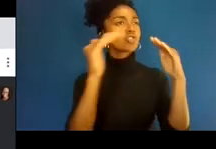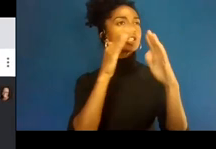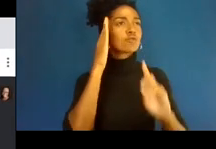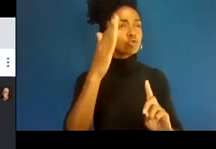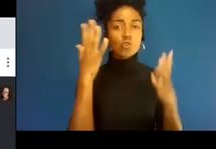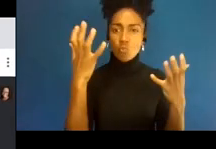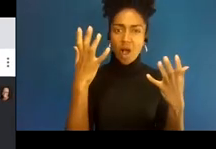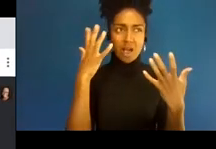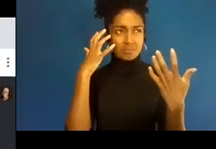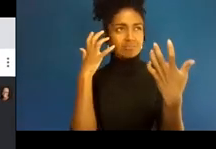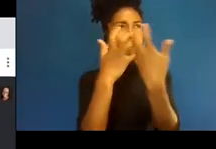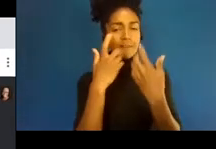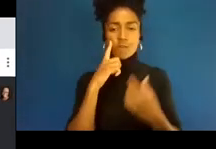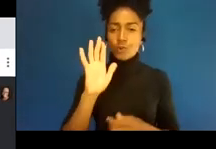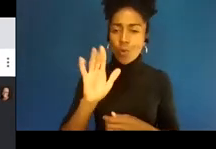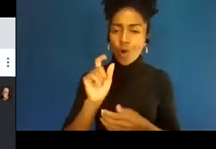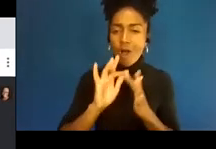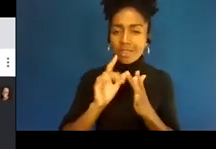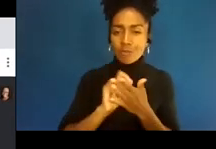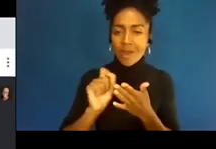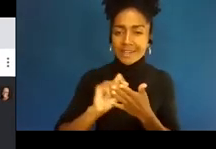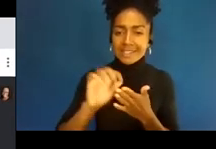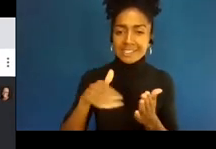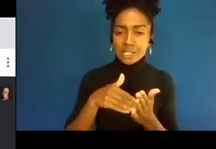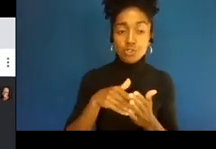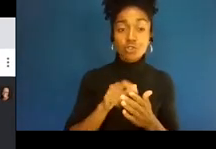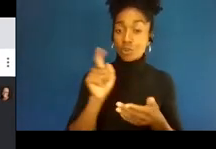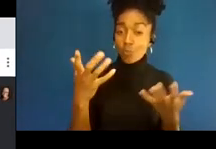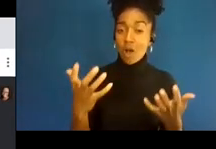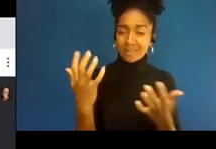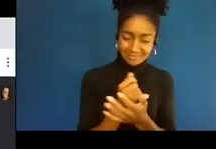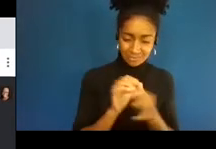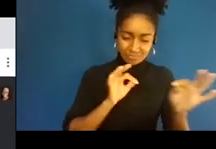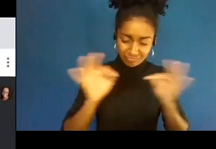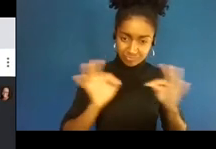Write your vision. So what I'm inviting you to do now is use the values,